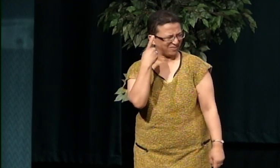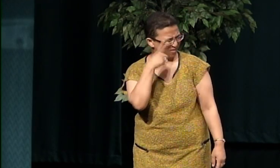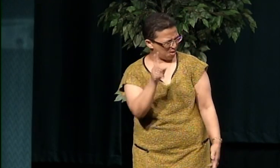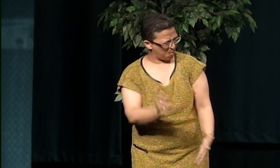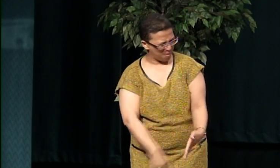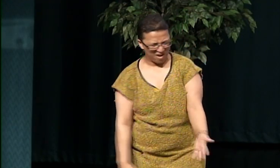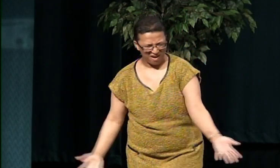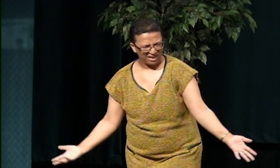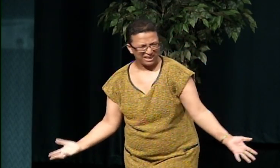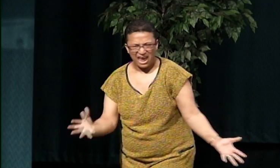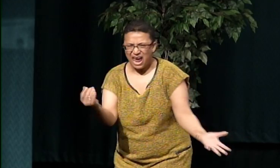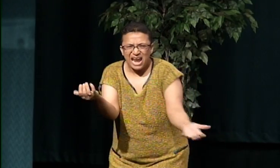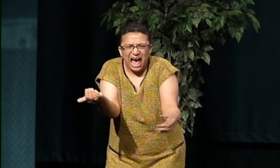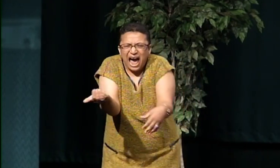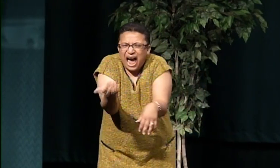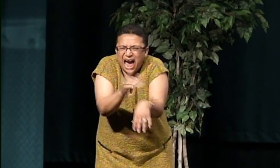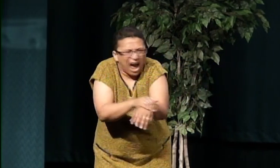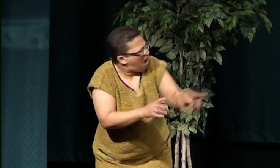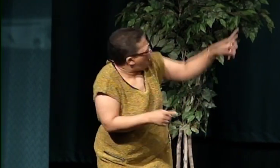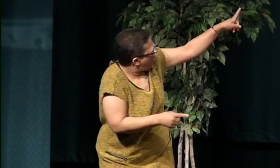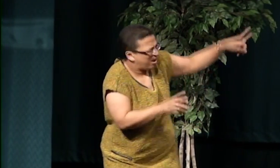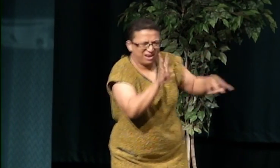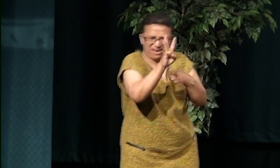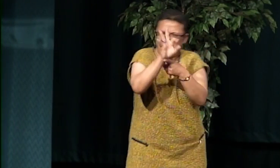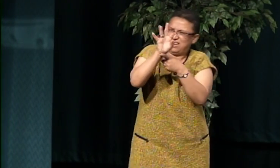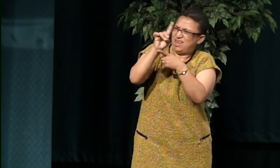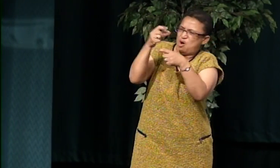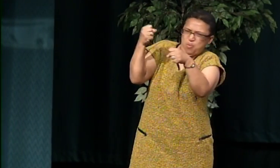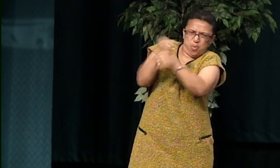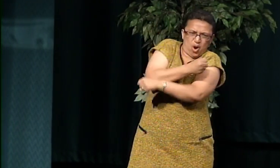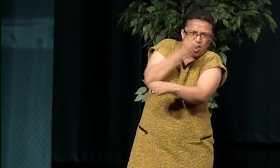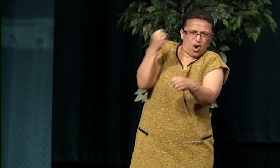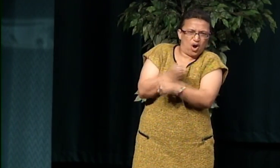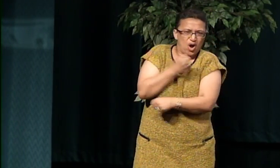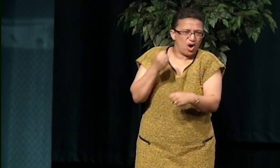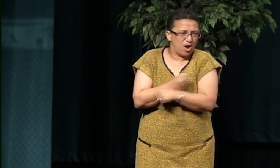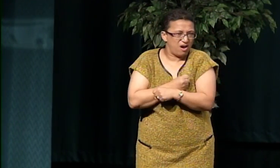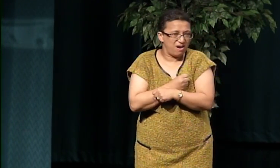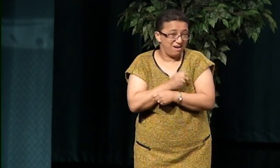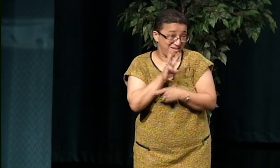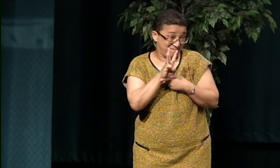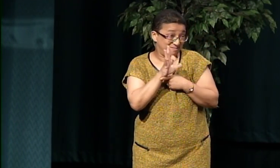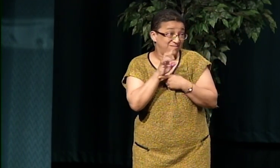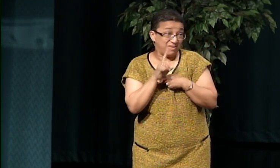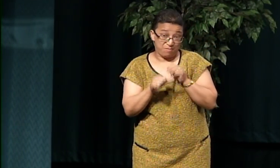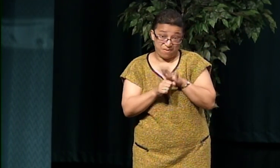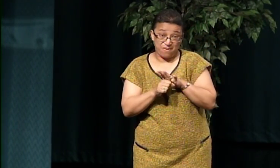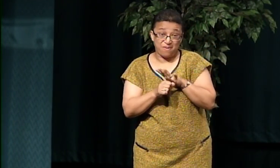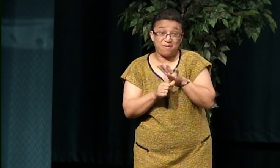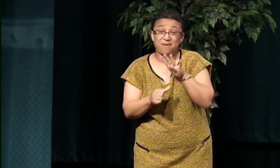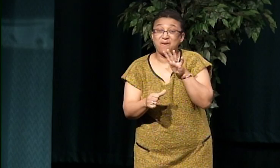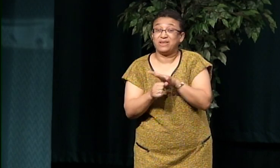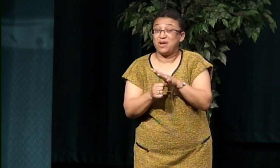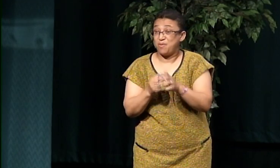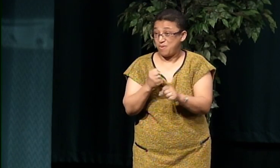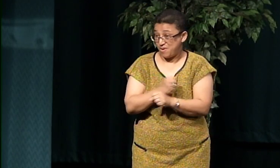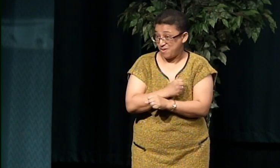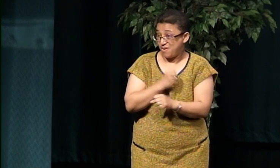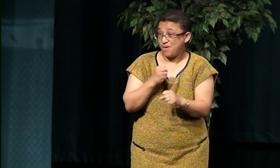Why do they even exist? And how is it that W.F.D. works?